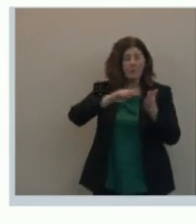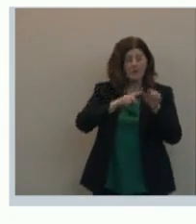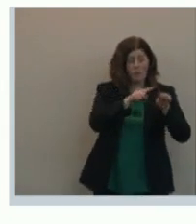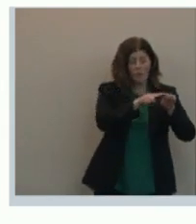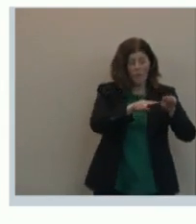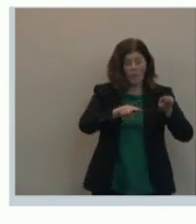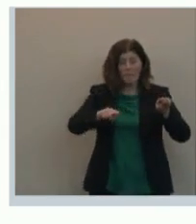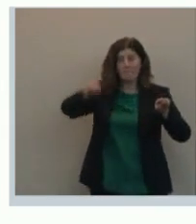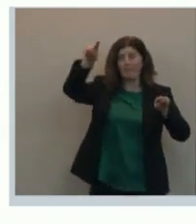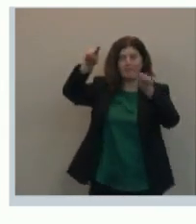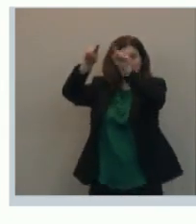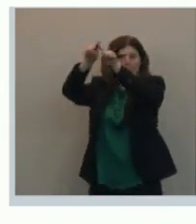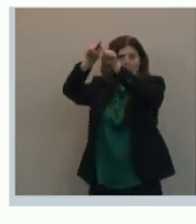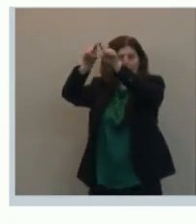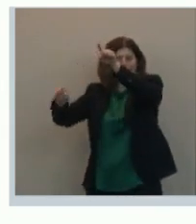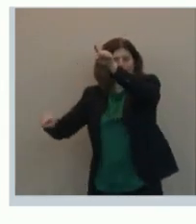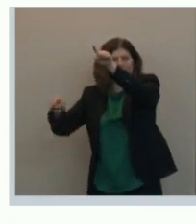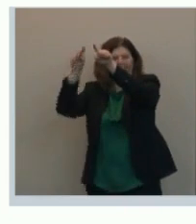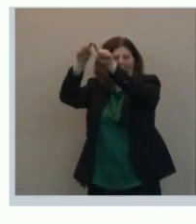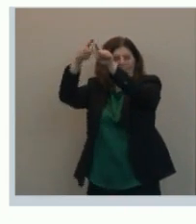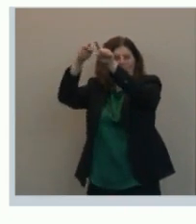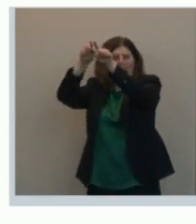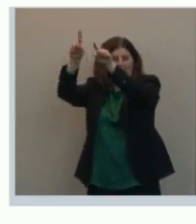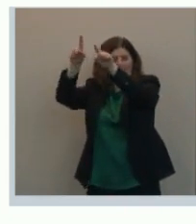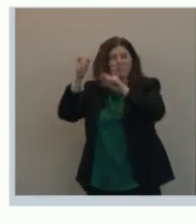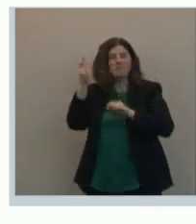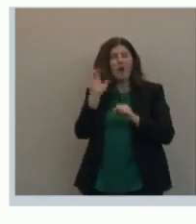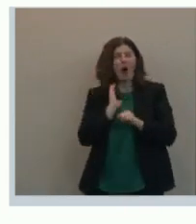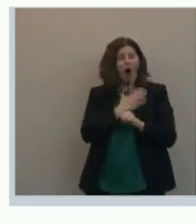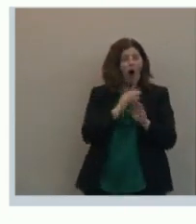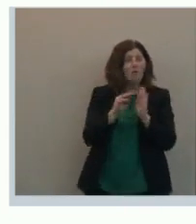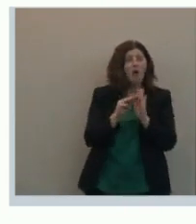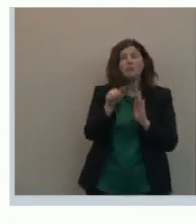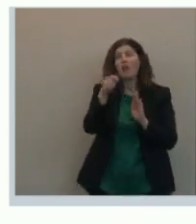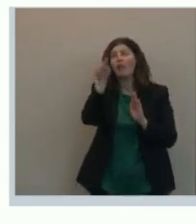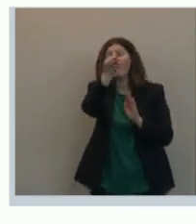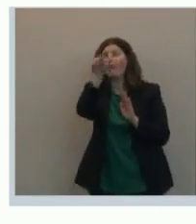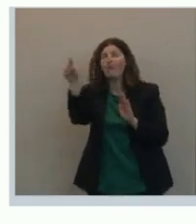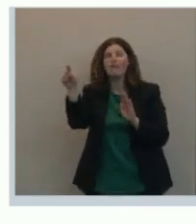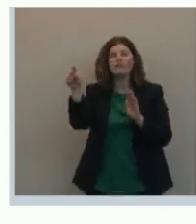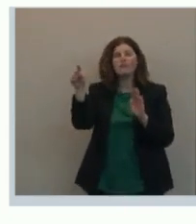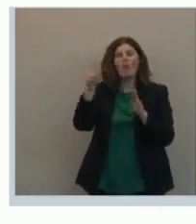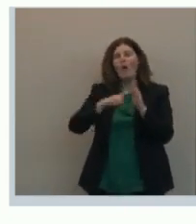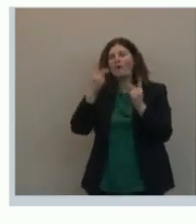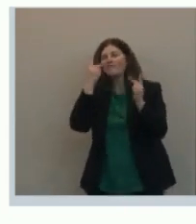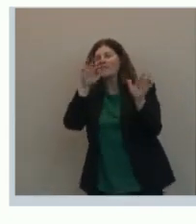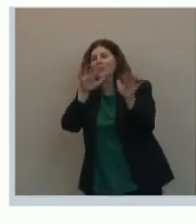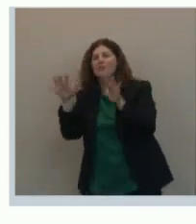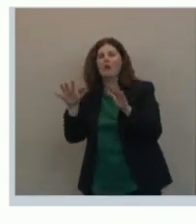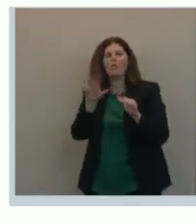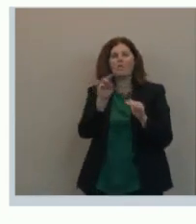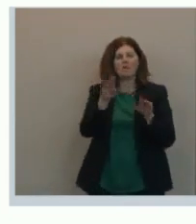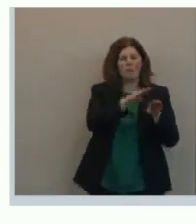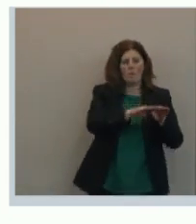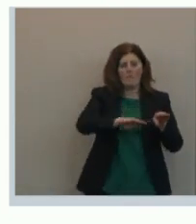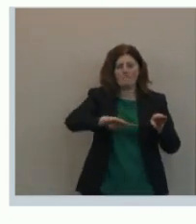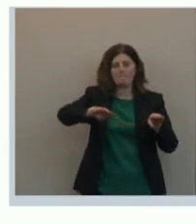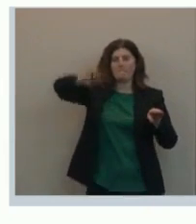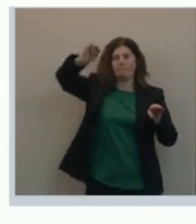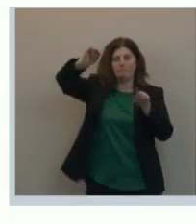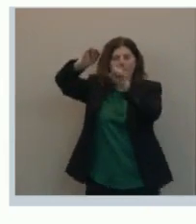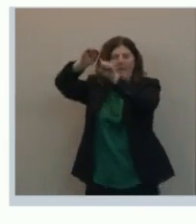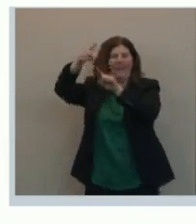THE NEXT SLIDE SORT OF WRAPS THIS ALL U NUMBER ONE, THE PEAK IS T HIGHEST POINT OF THE CURVE.